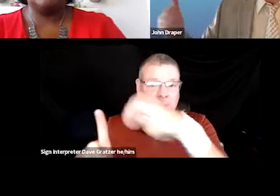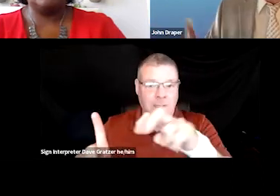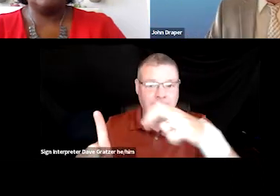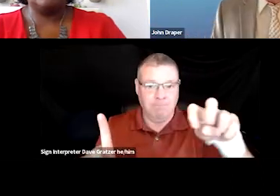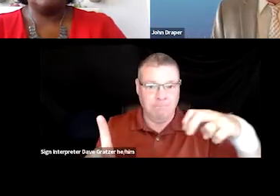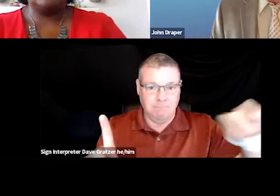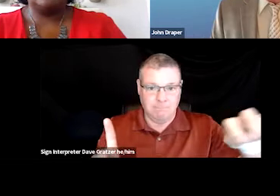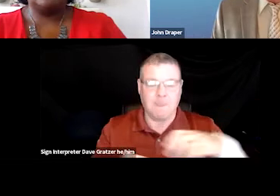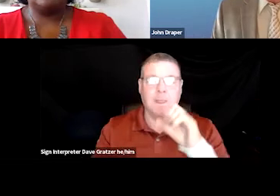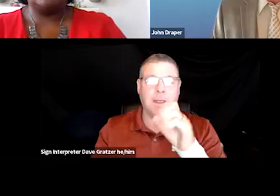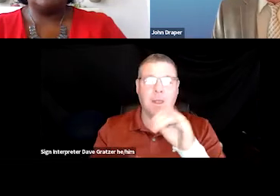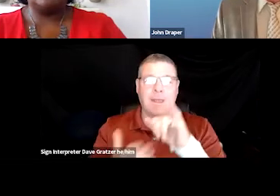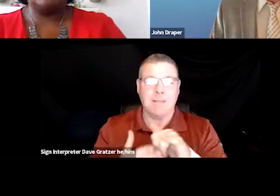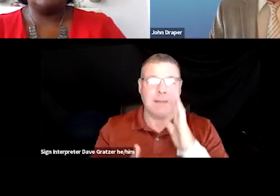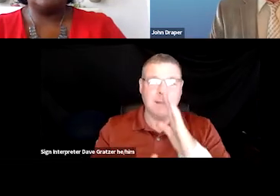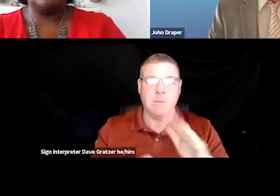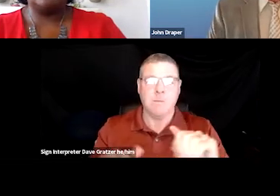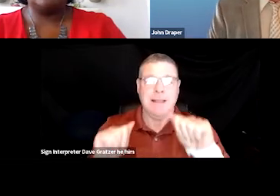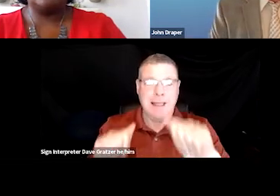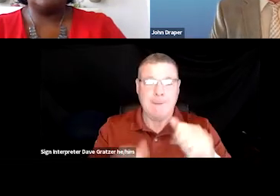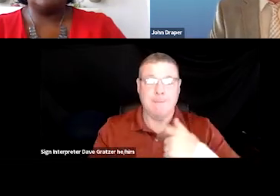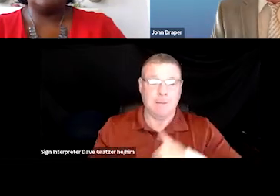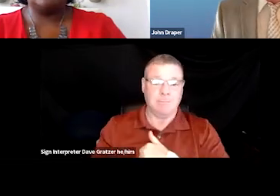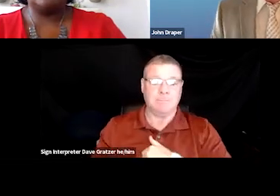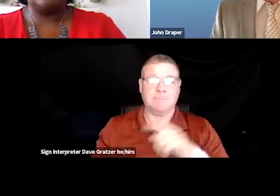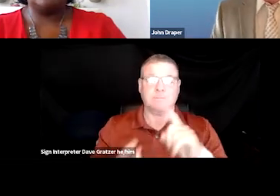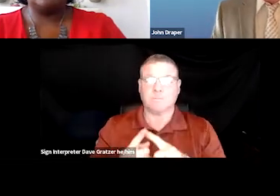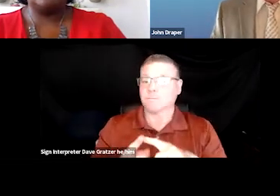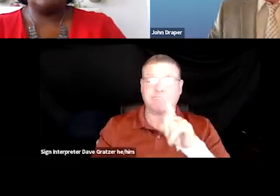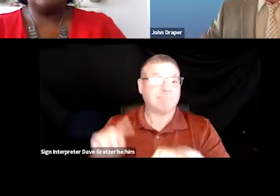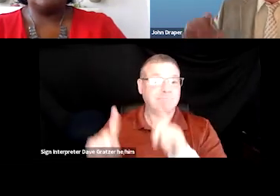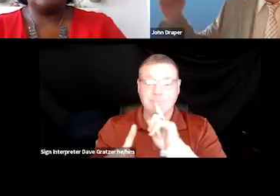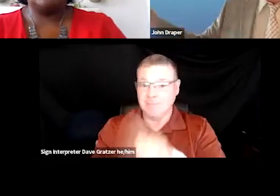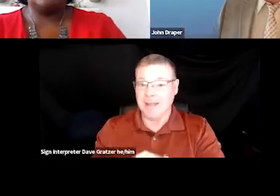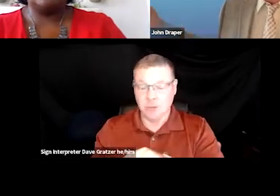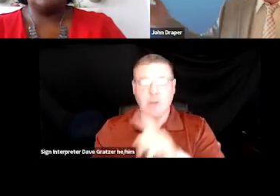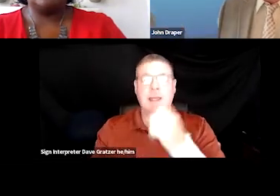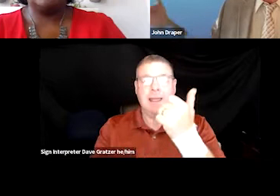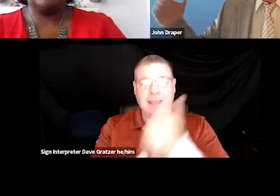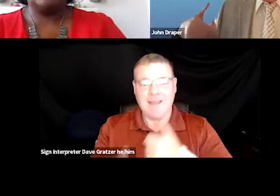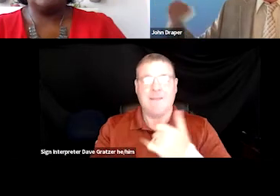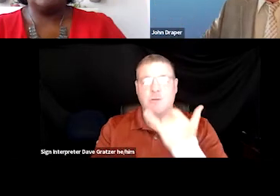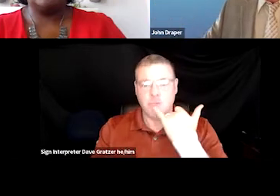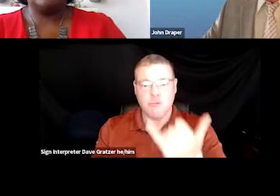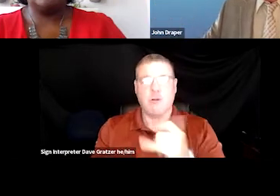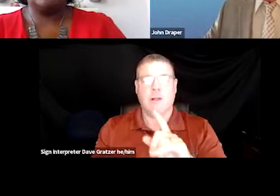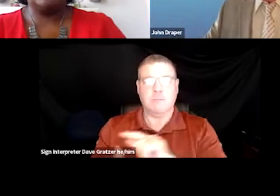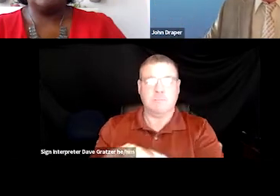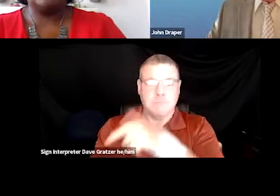So this enables us in the event, if a center's unable to answer a call to make sure that every call is answered by rolling it over to a backup center.